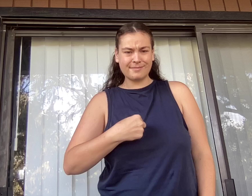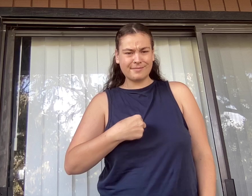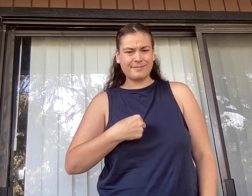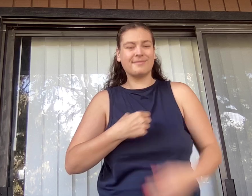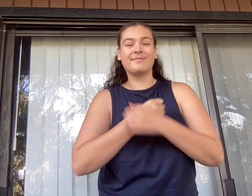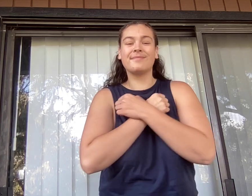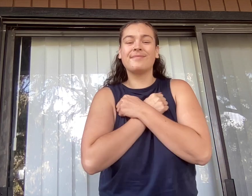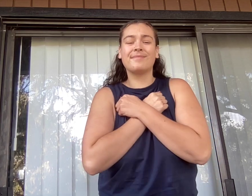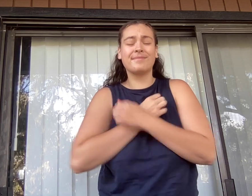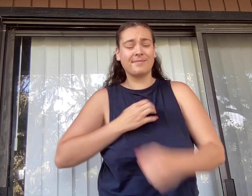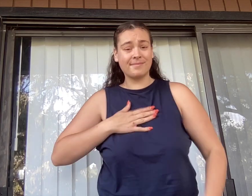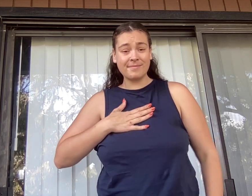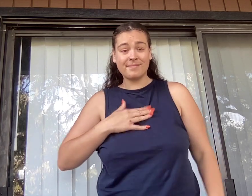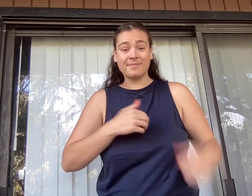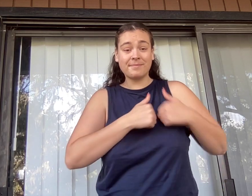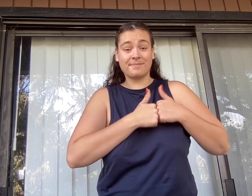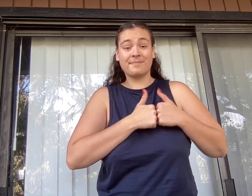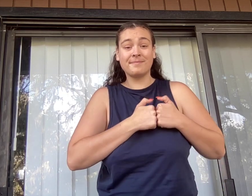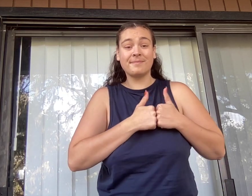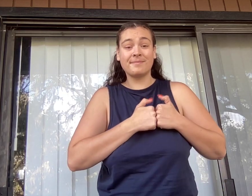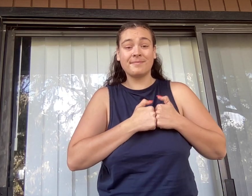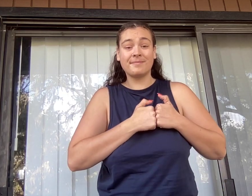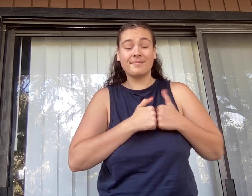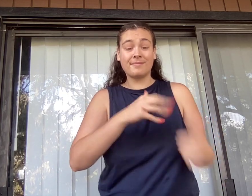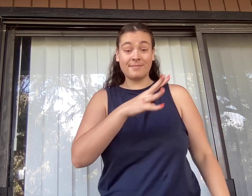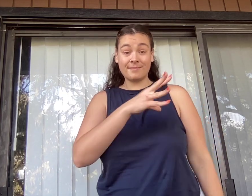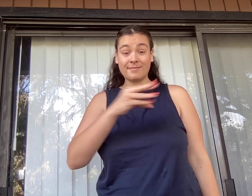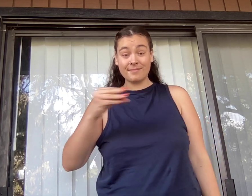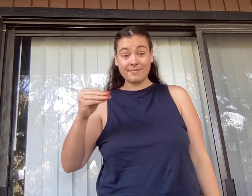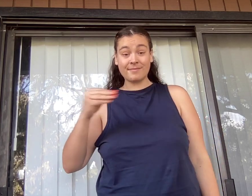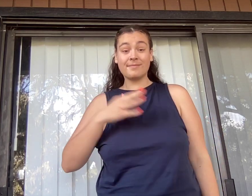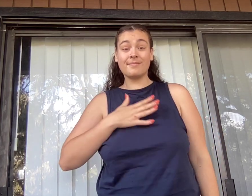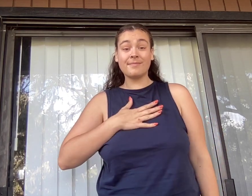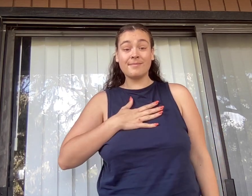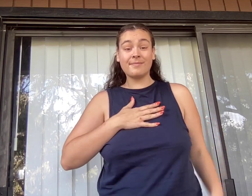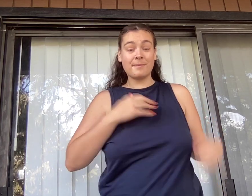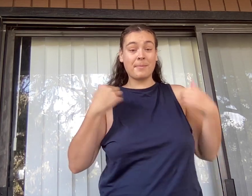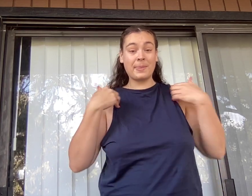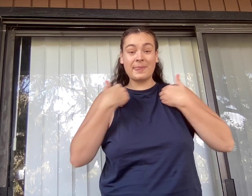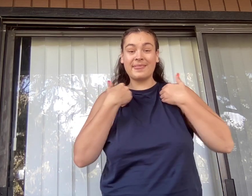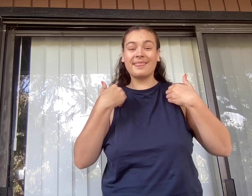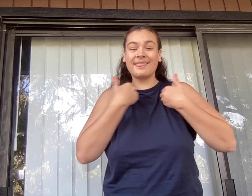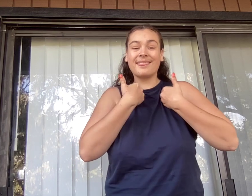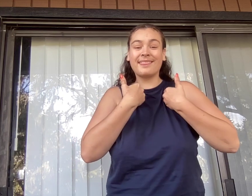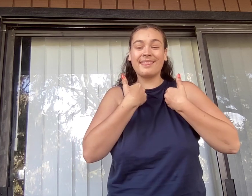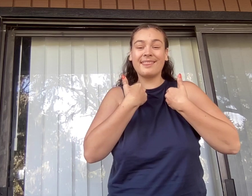I love my (romantic) partner and my animals